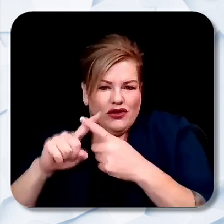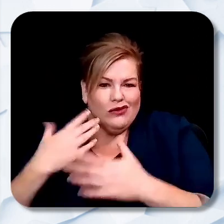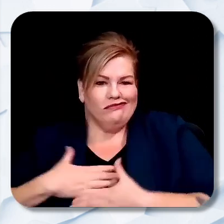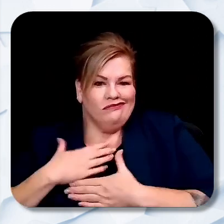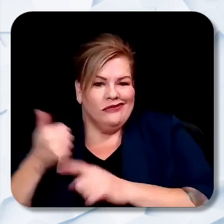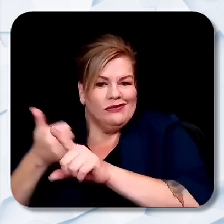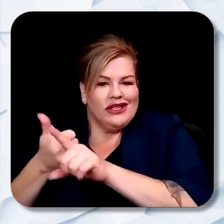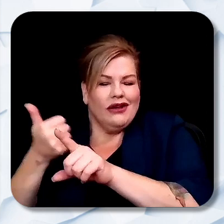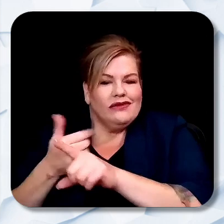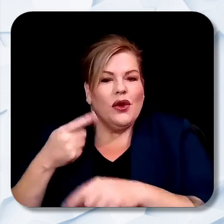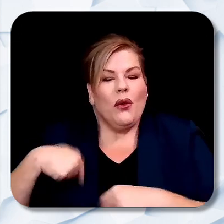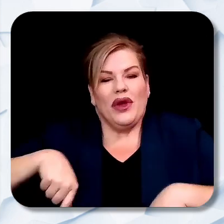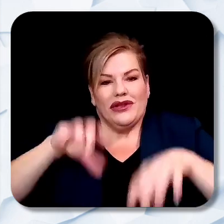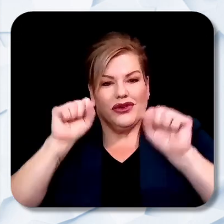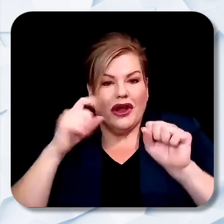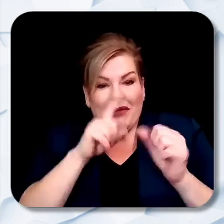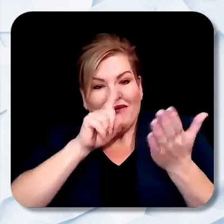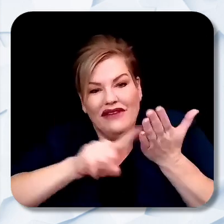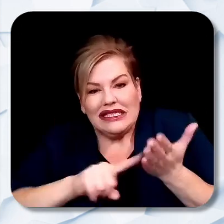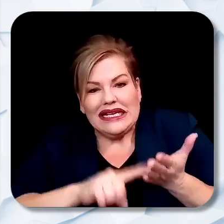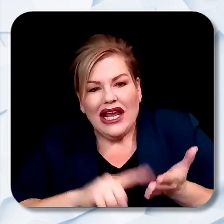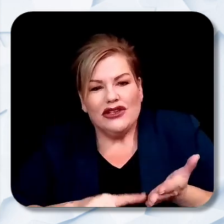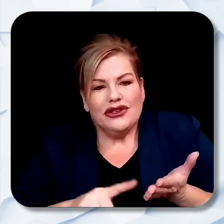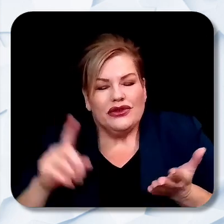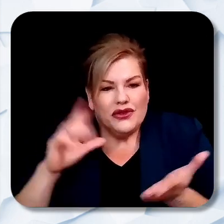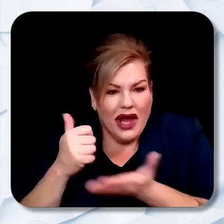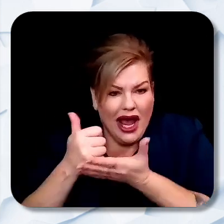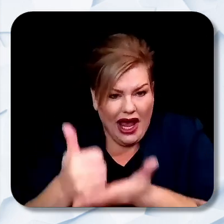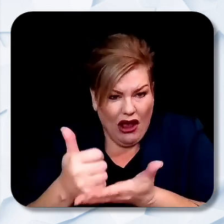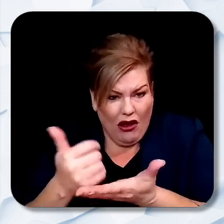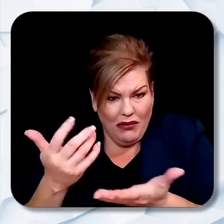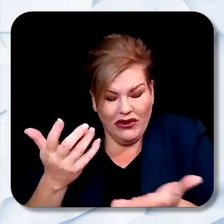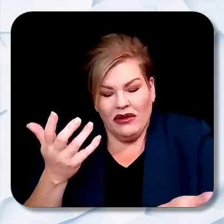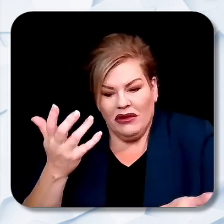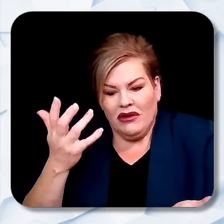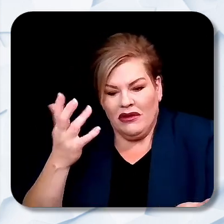investigation because they were not close down with him. He passed away at his desk,